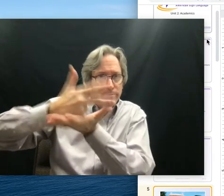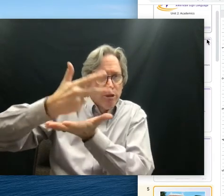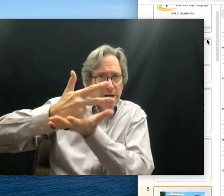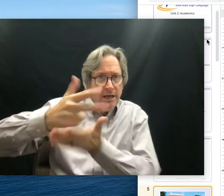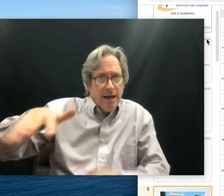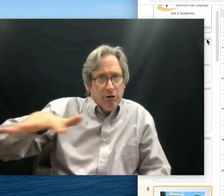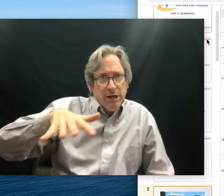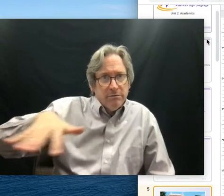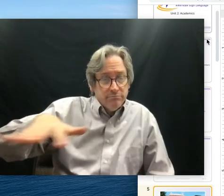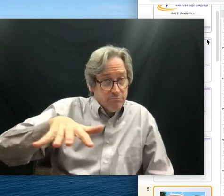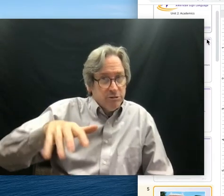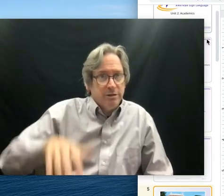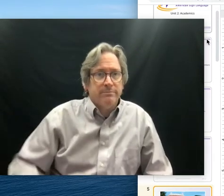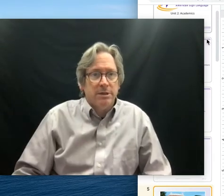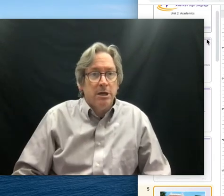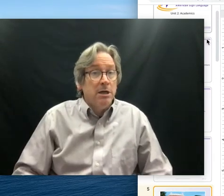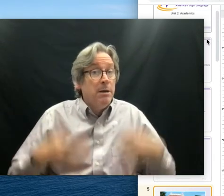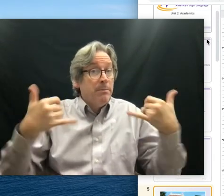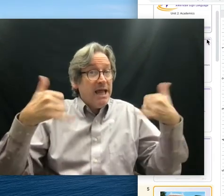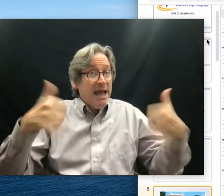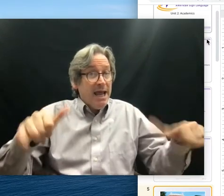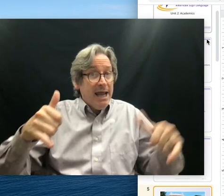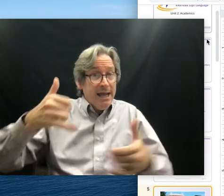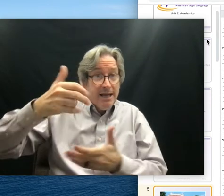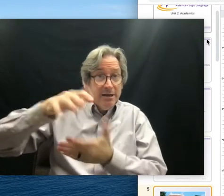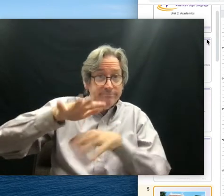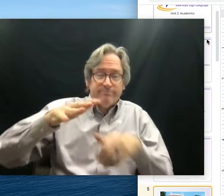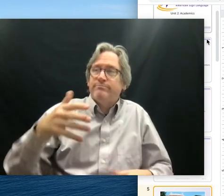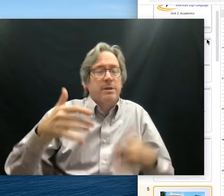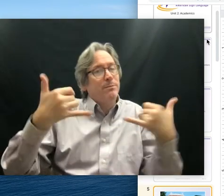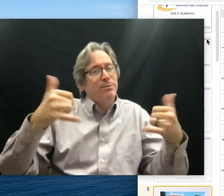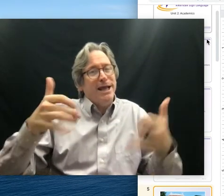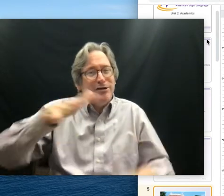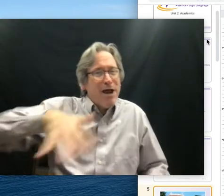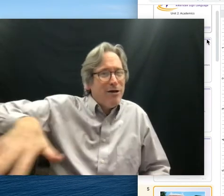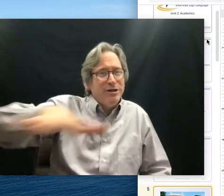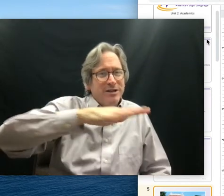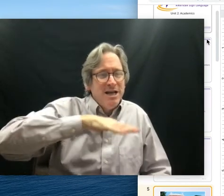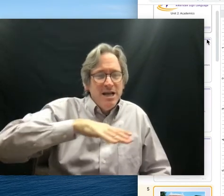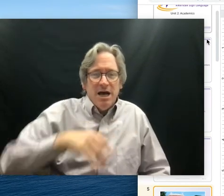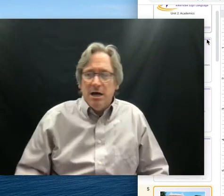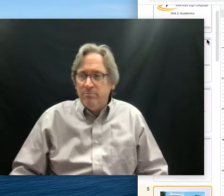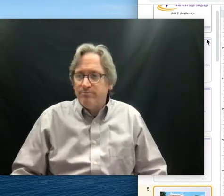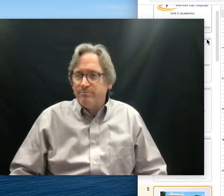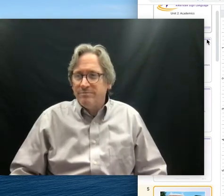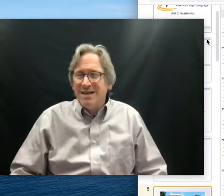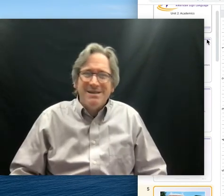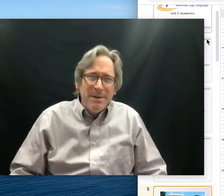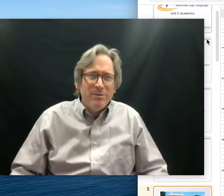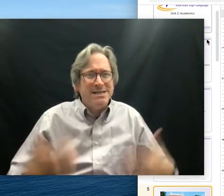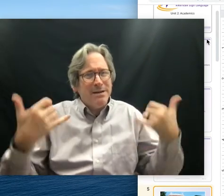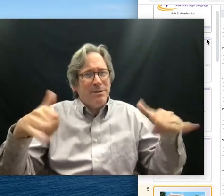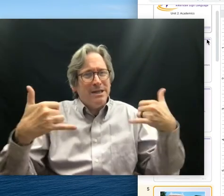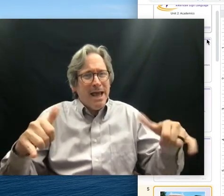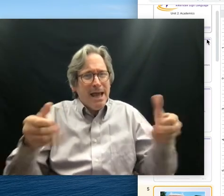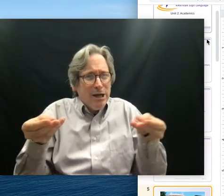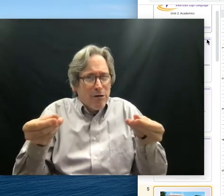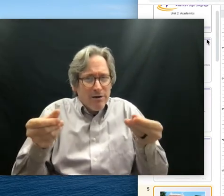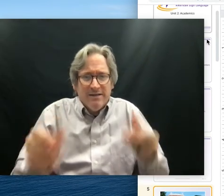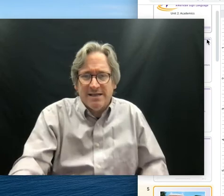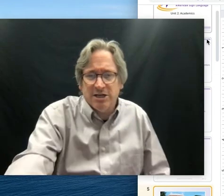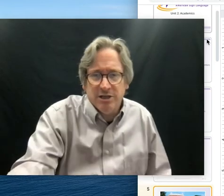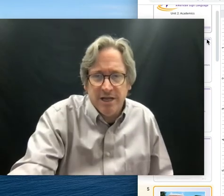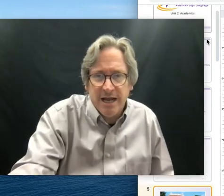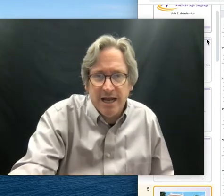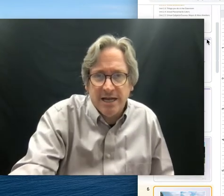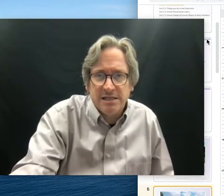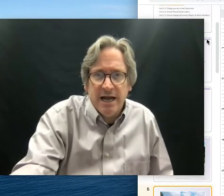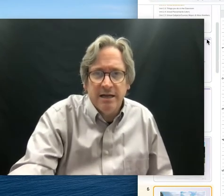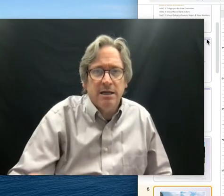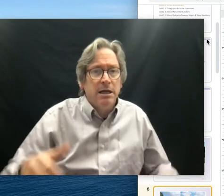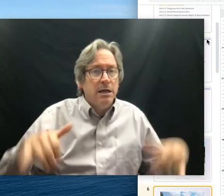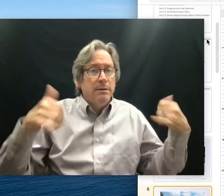parking area play playground some people sign playground and that's actually the next slide